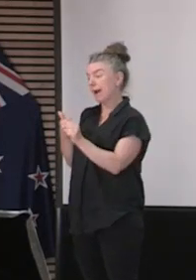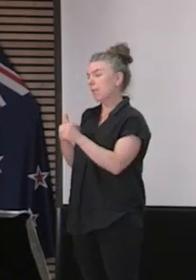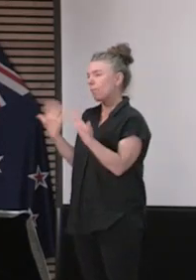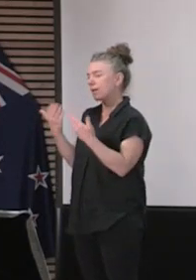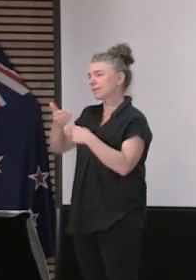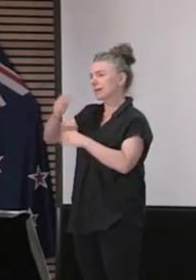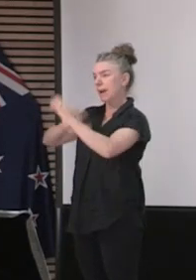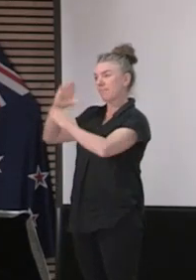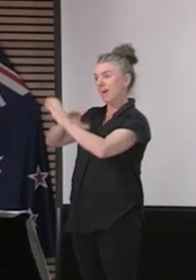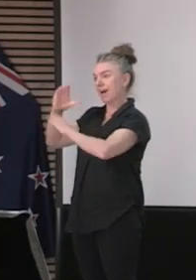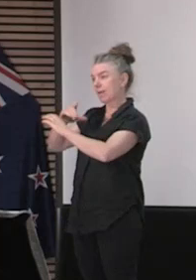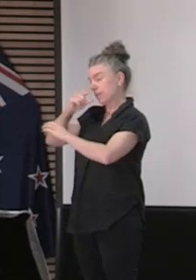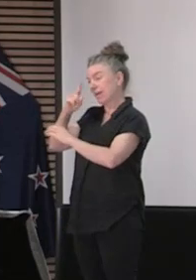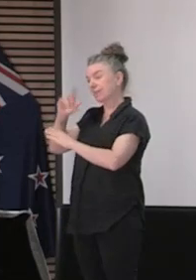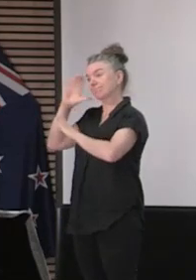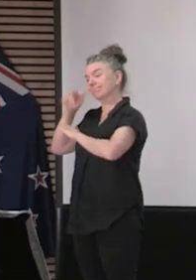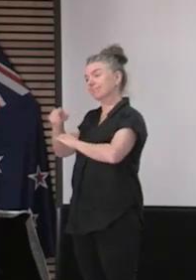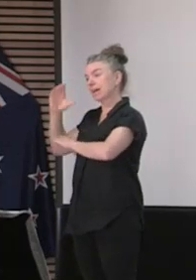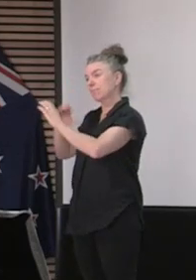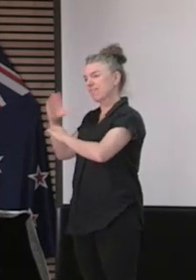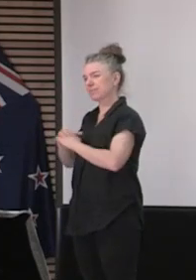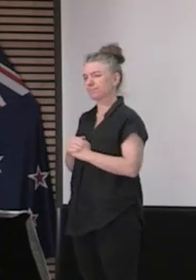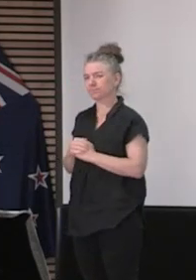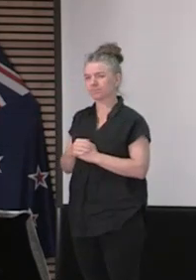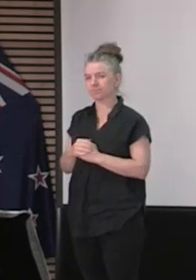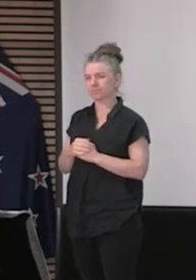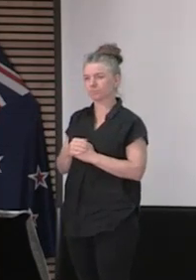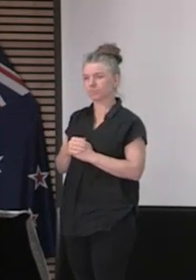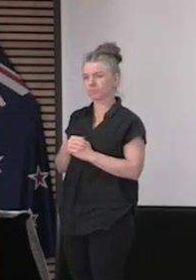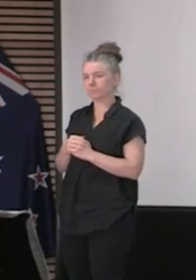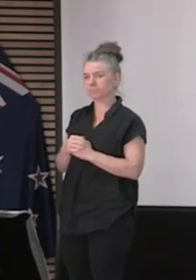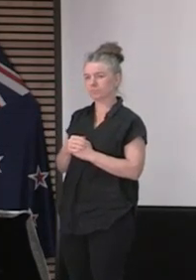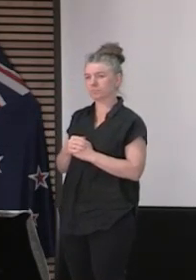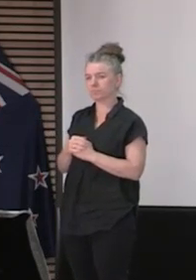Keepingin mind that at the moment, wehave 40 yesterday, but onaverage in the past littlewhile, we've had up to 190.